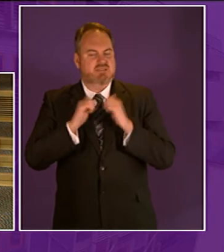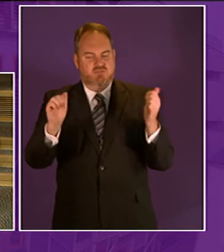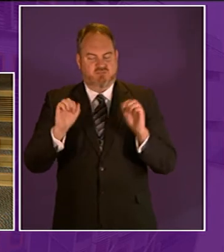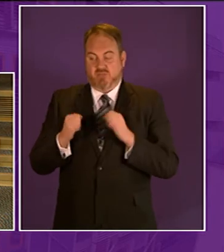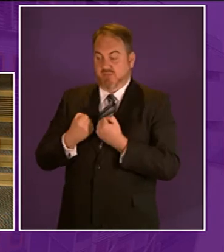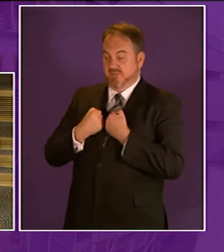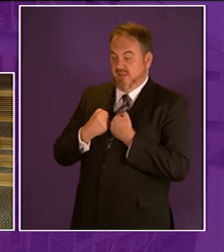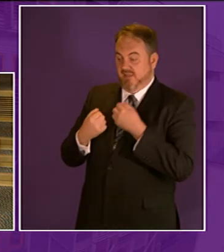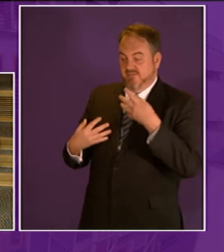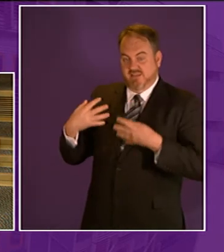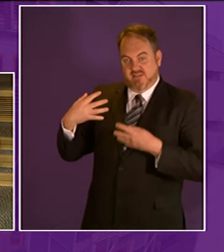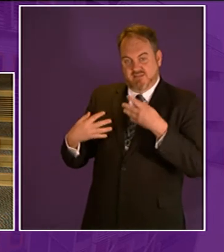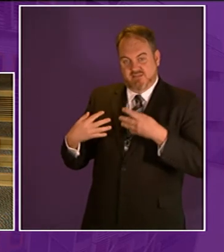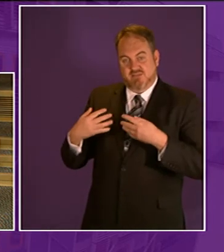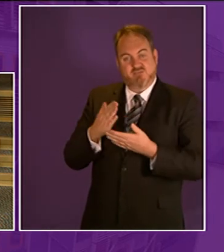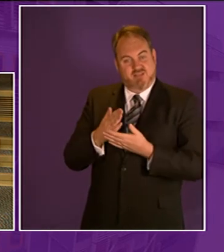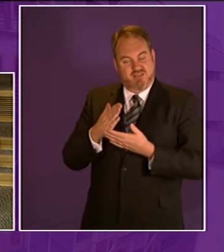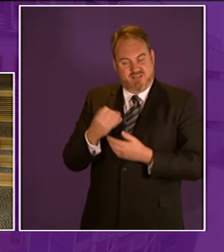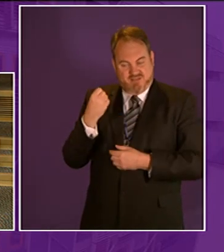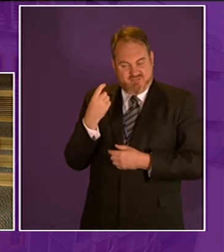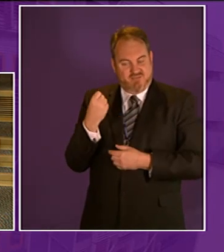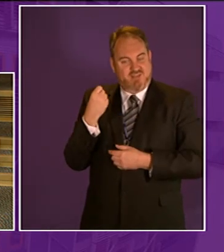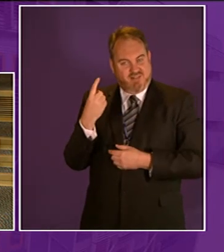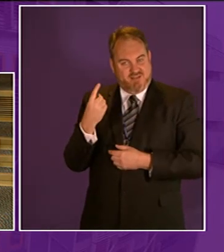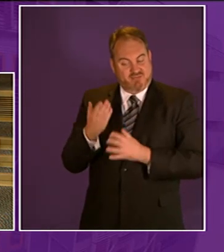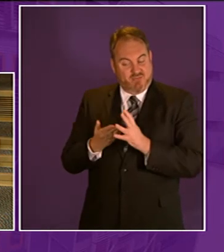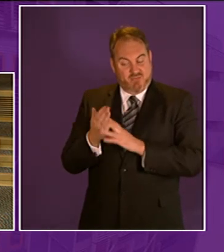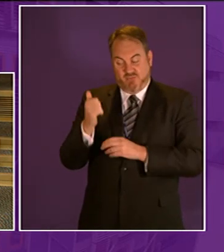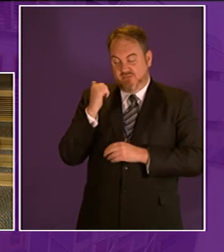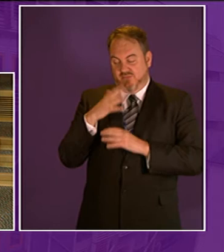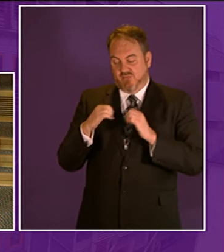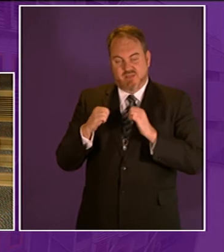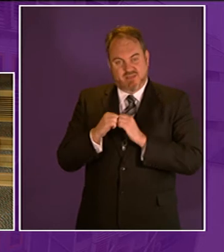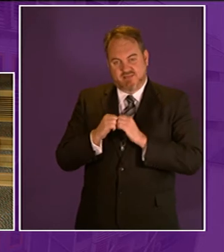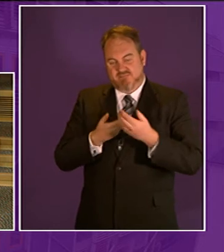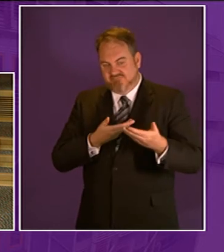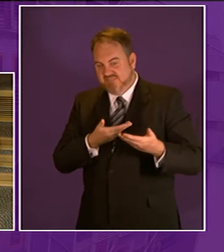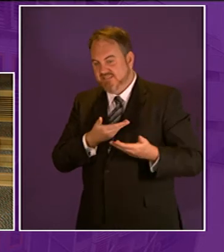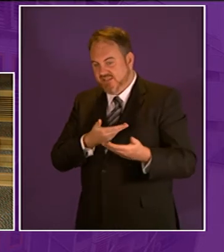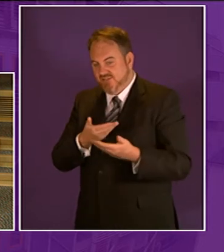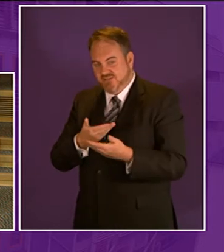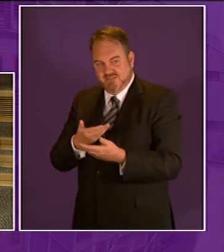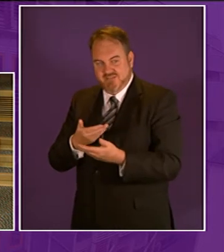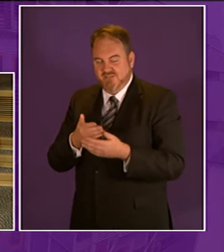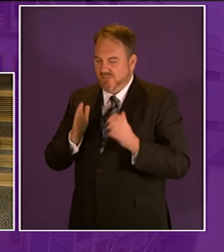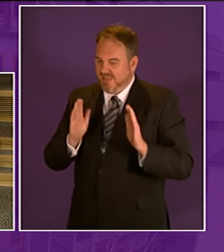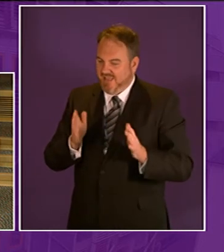It became clear to me in my discussions at the weekend that, unless there is an evidence